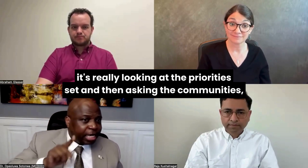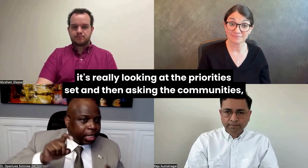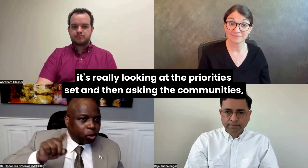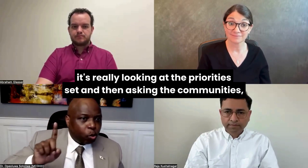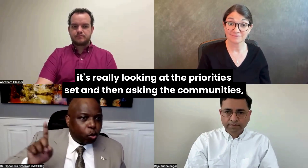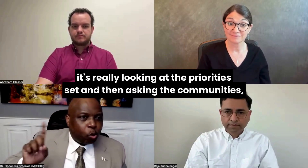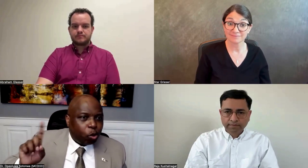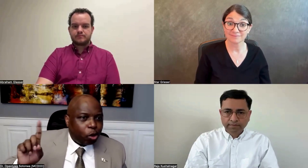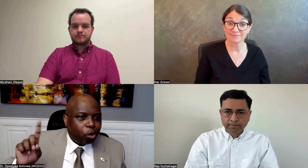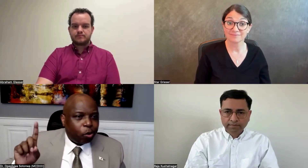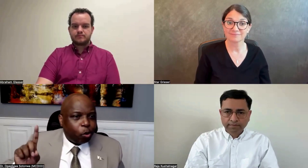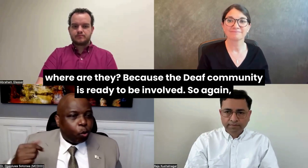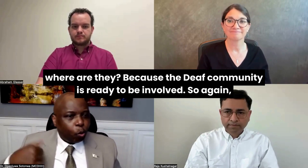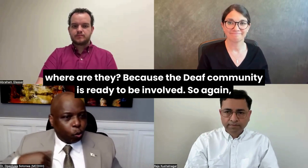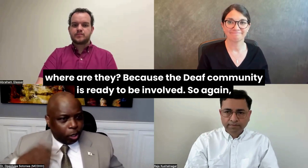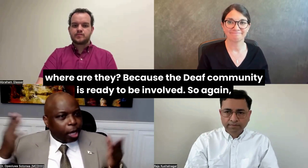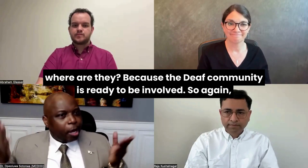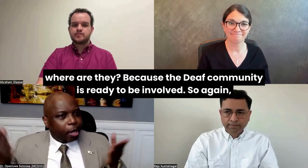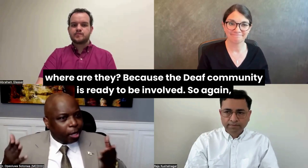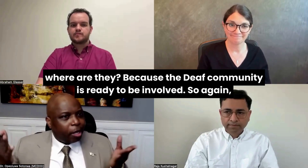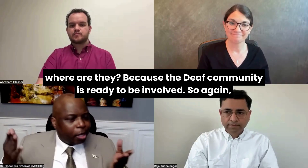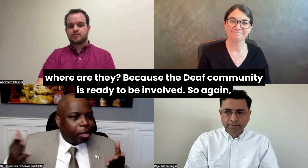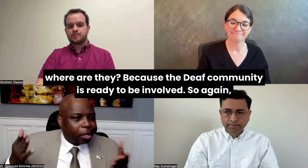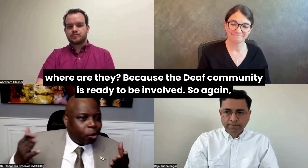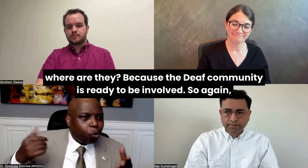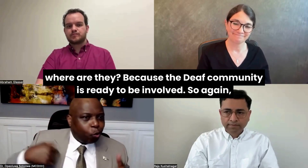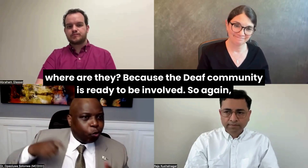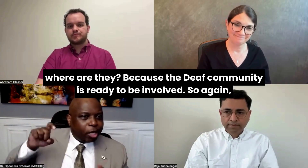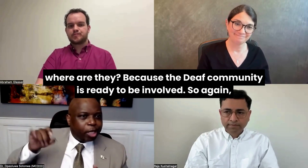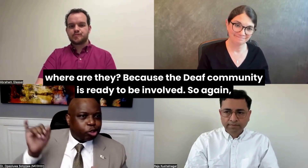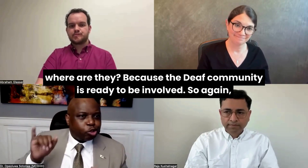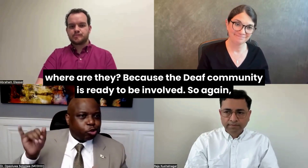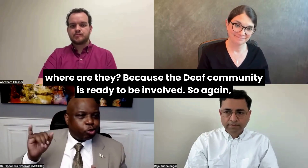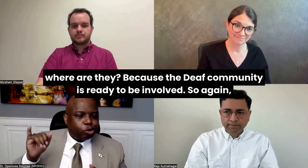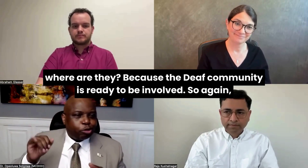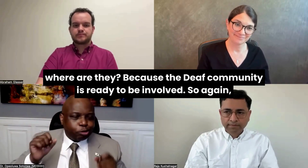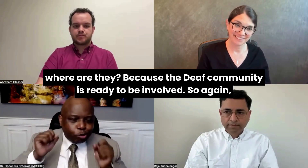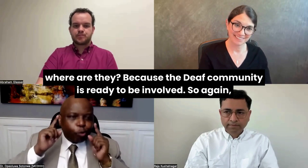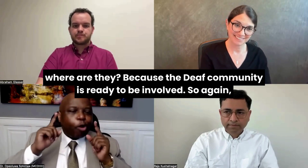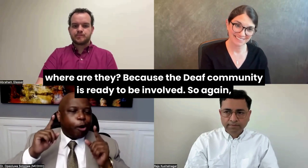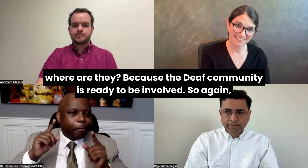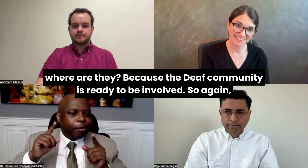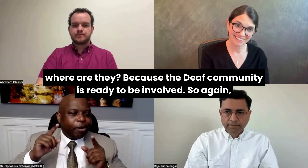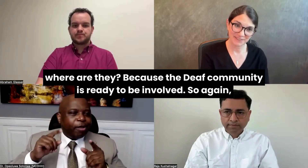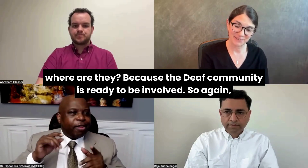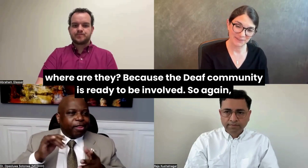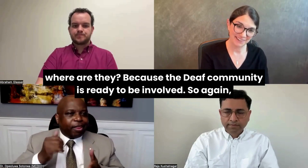where are they? Because the Deaf community is ready to be involved. So again, it's a wake-up call,